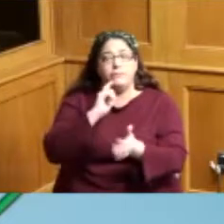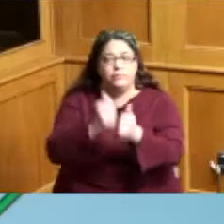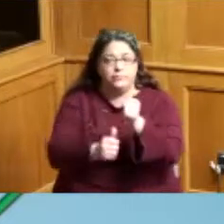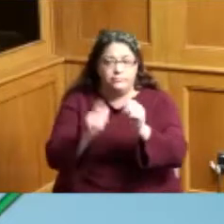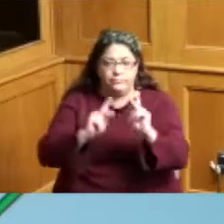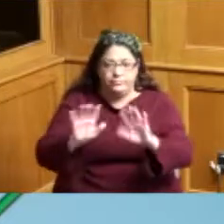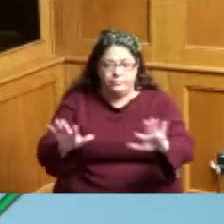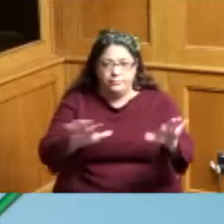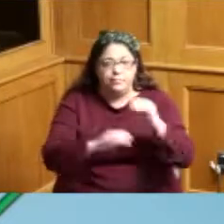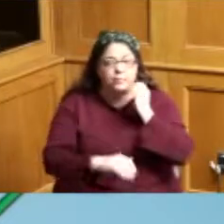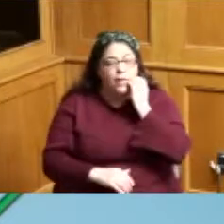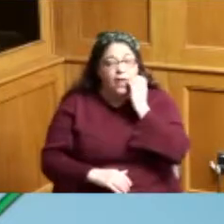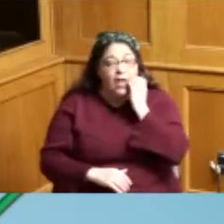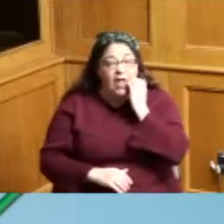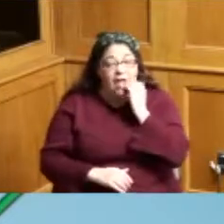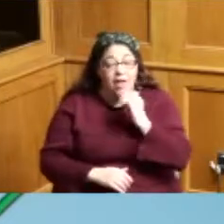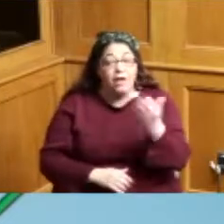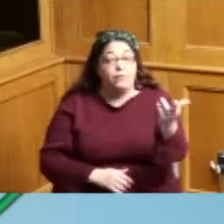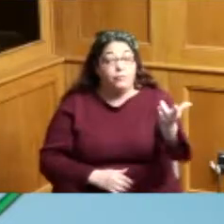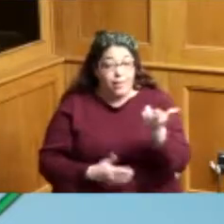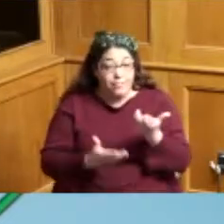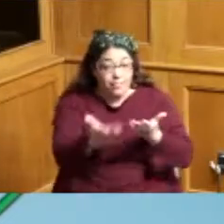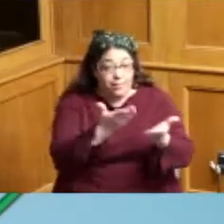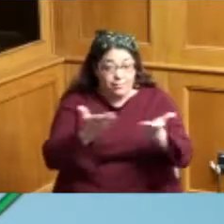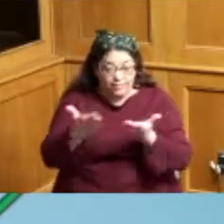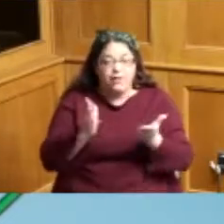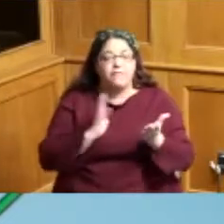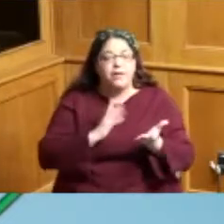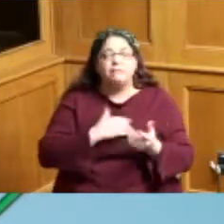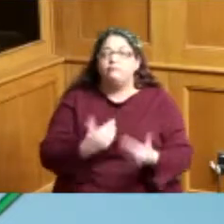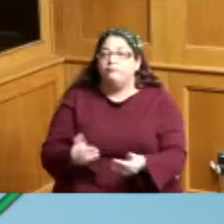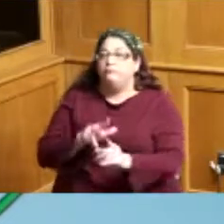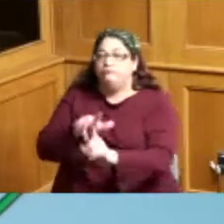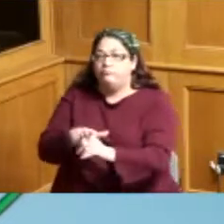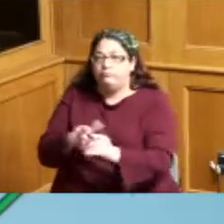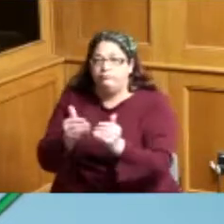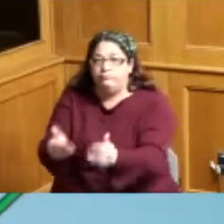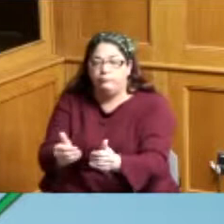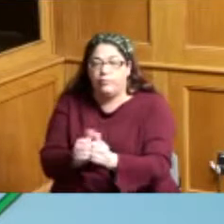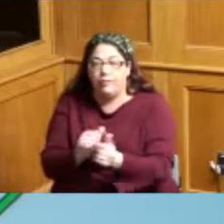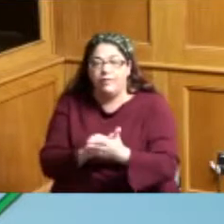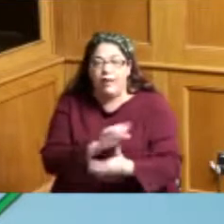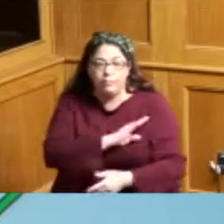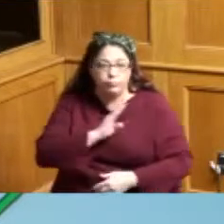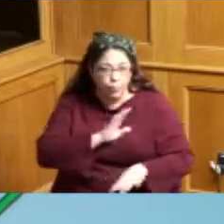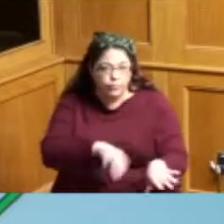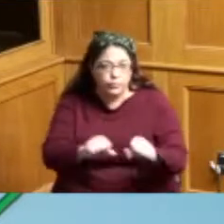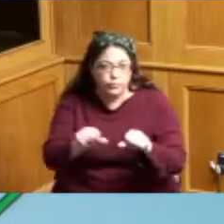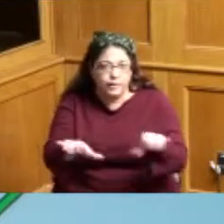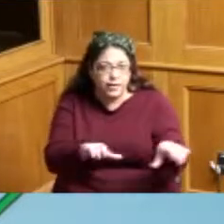recommendations have already been implemented thanks to the Board's actions and a few are